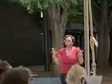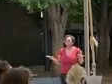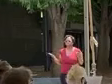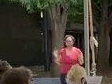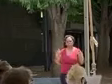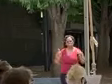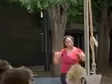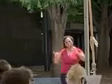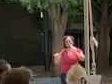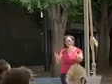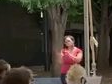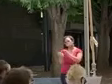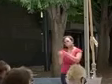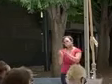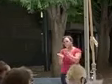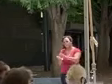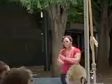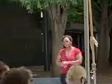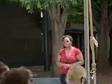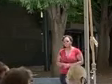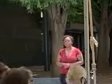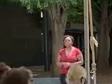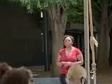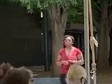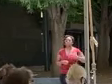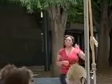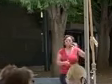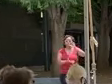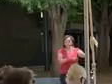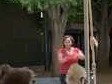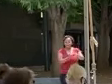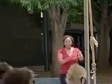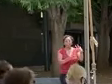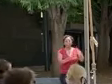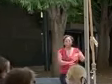I will save my admiration for Eleanor for another speech.